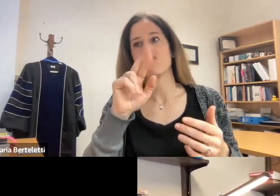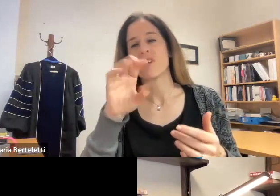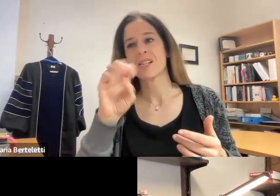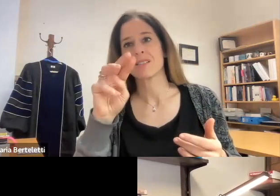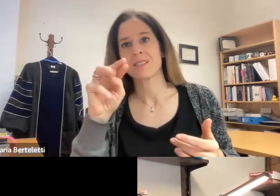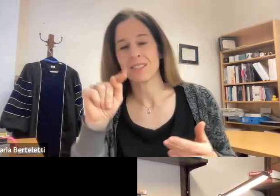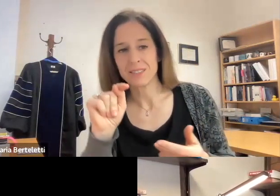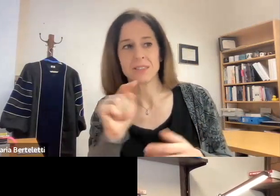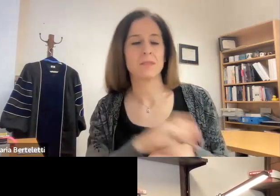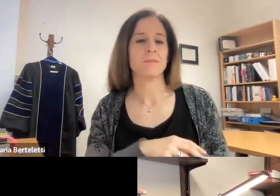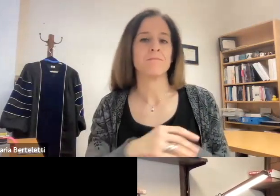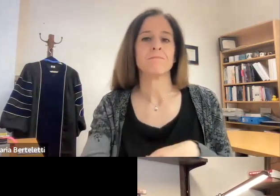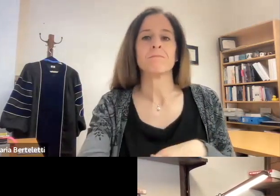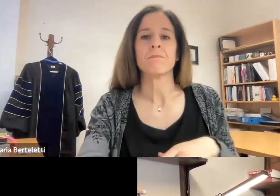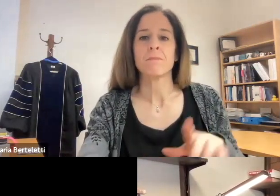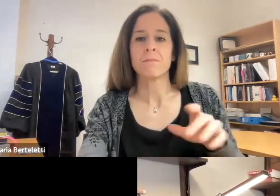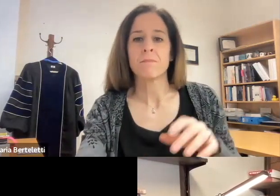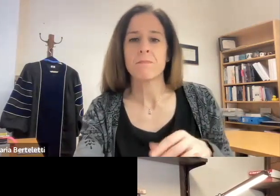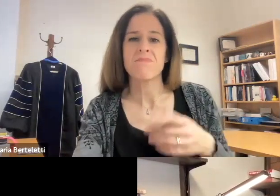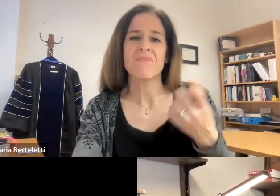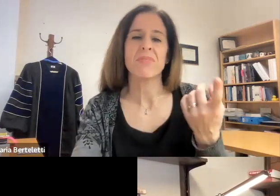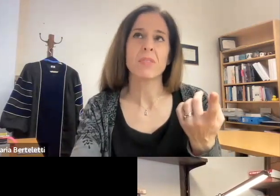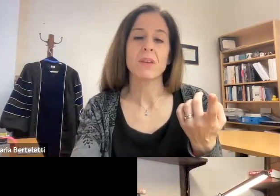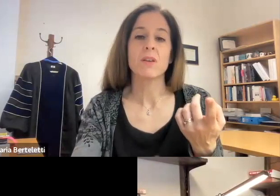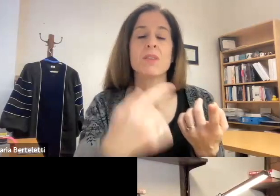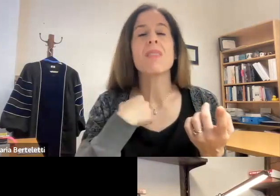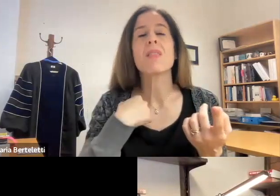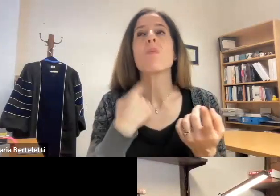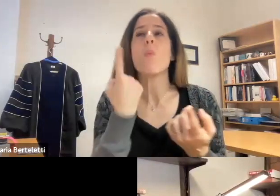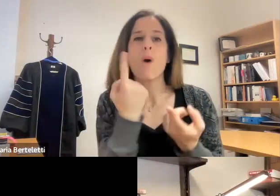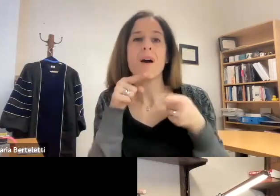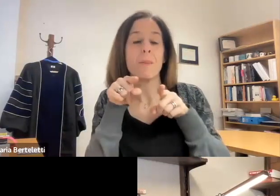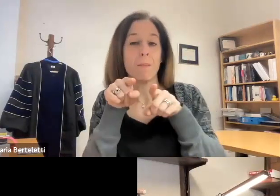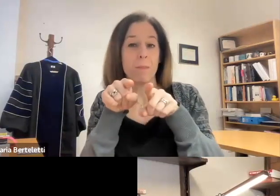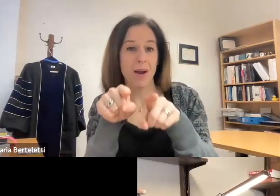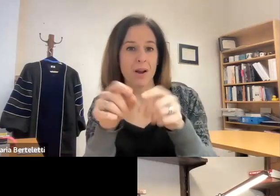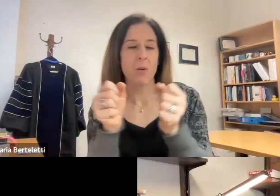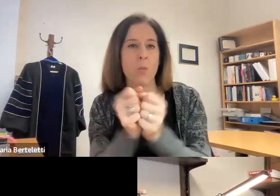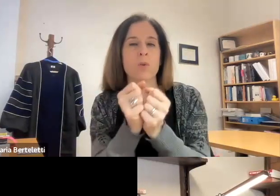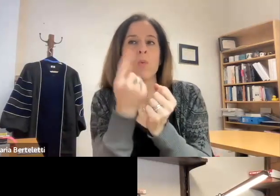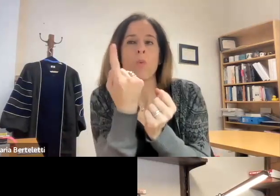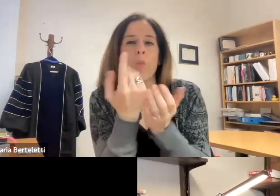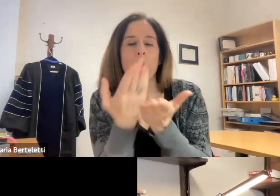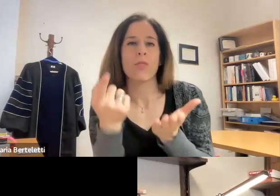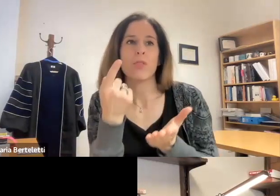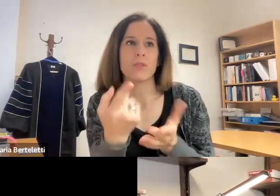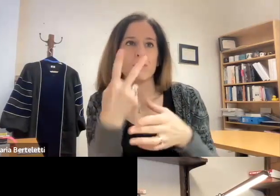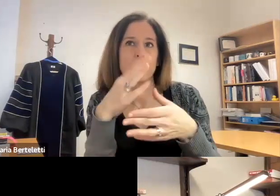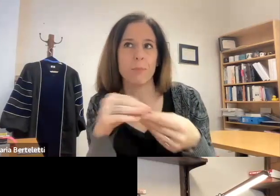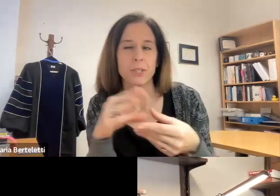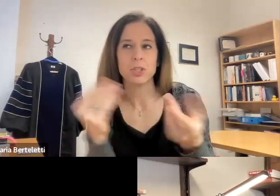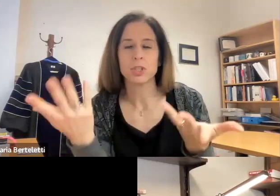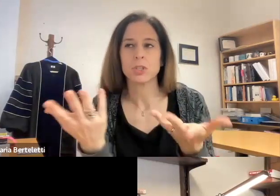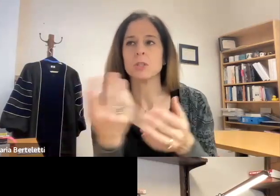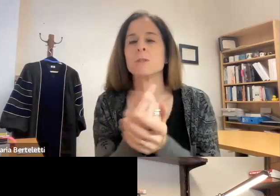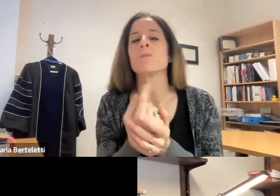is anti-racist.